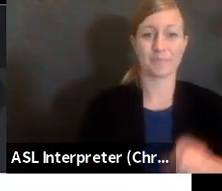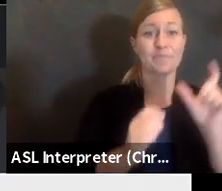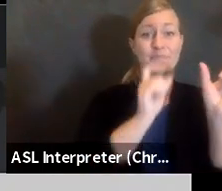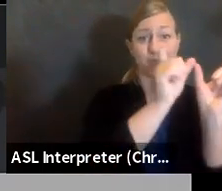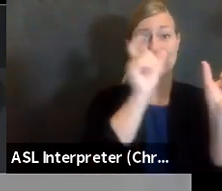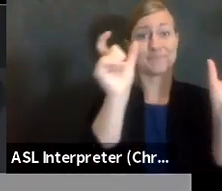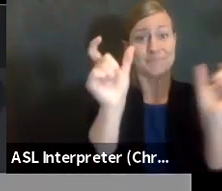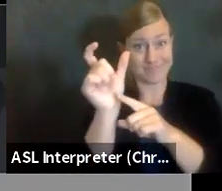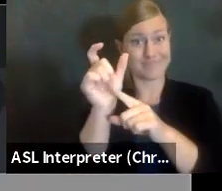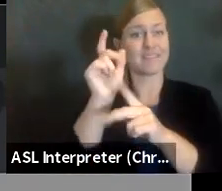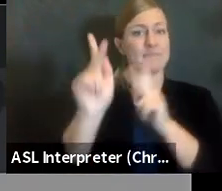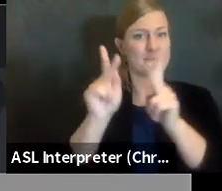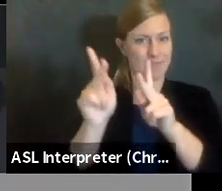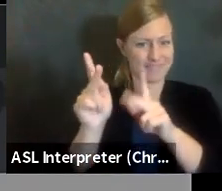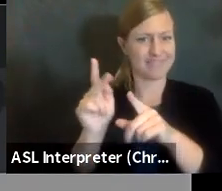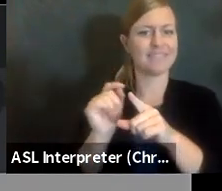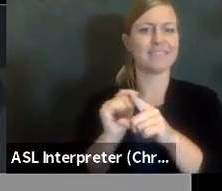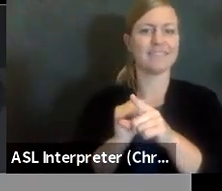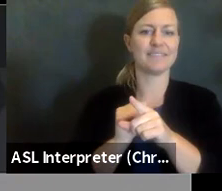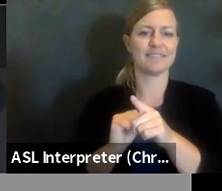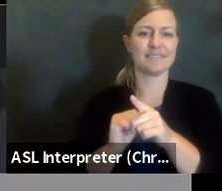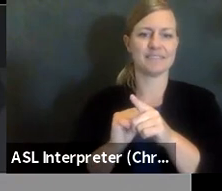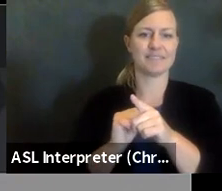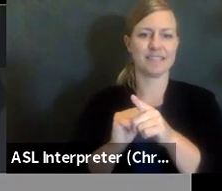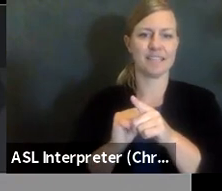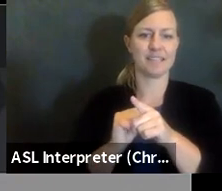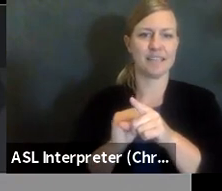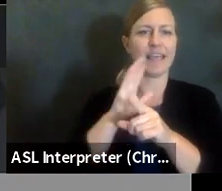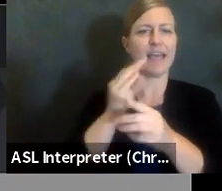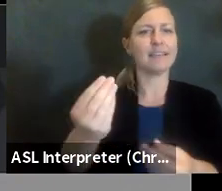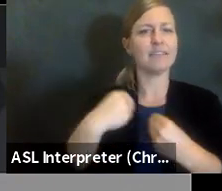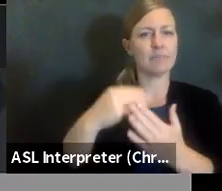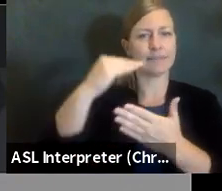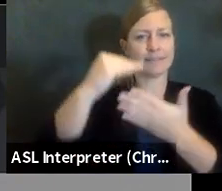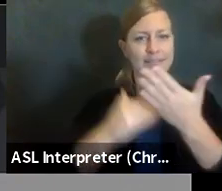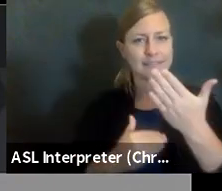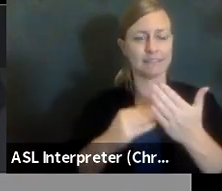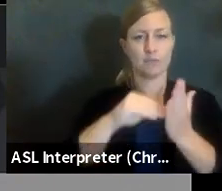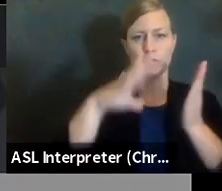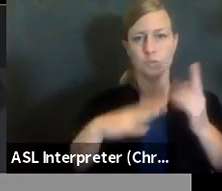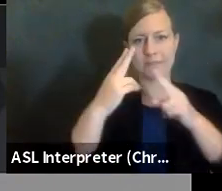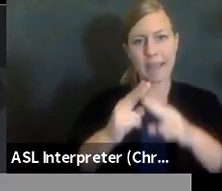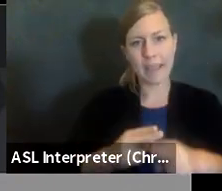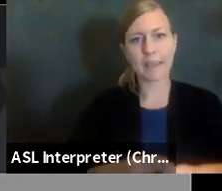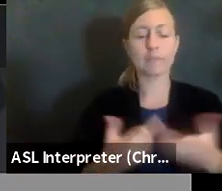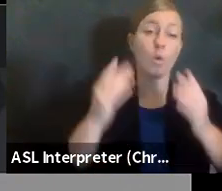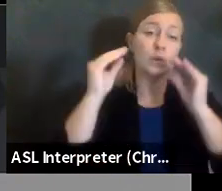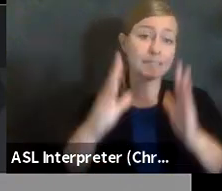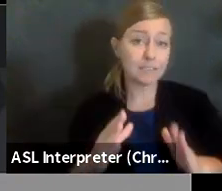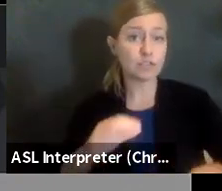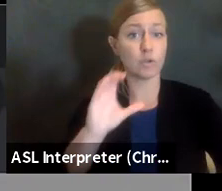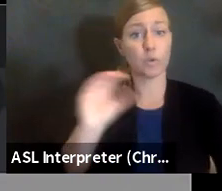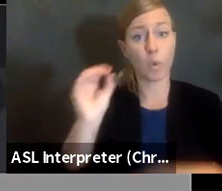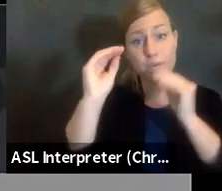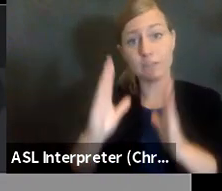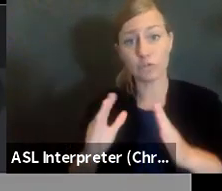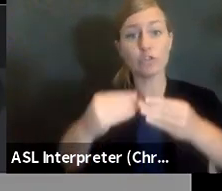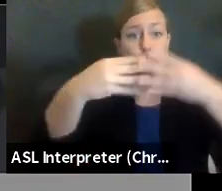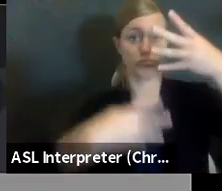ESD 112 - Katherine Livick: Our People tab is going to give us our roster of students and any teachers or co-teachers that are involved in the class. So